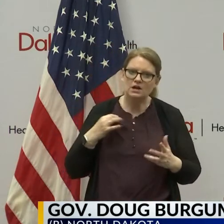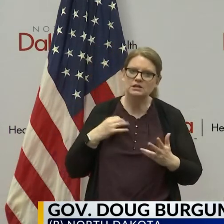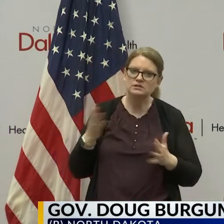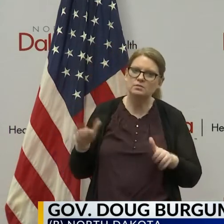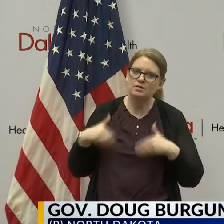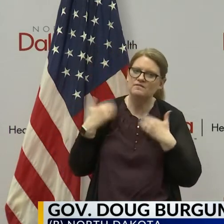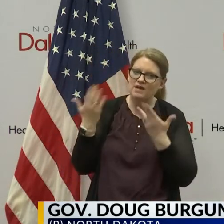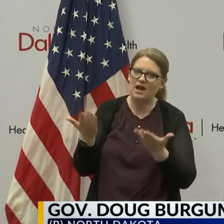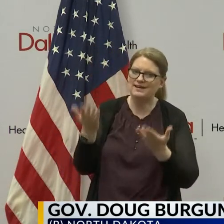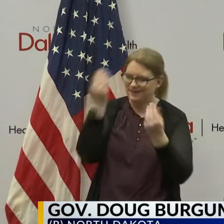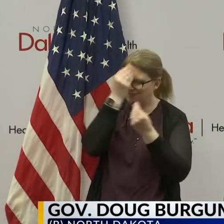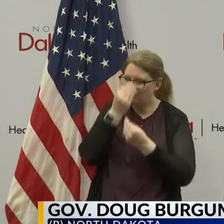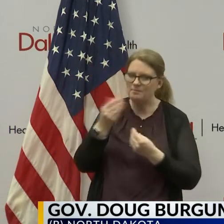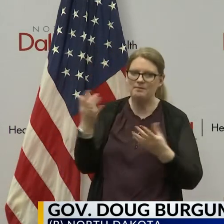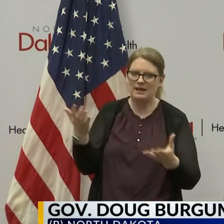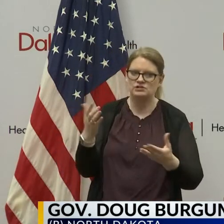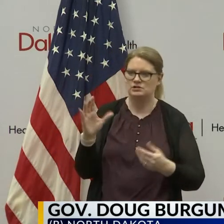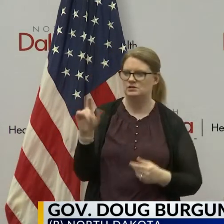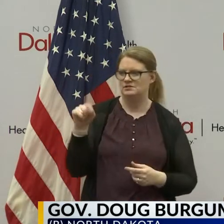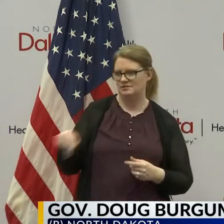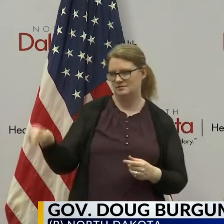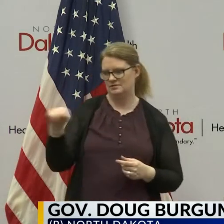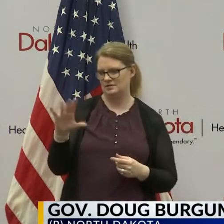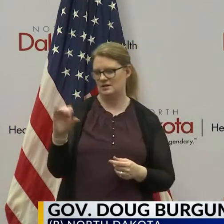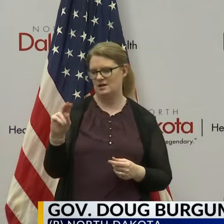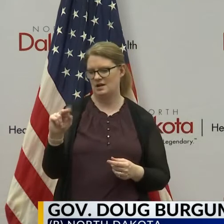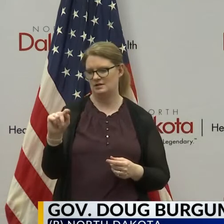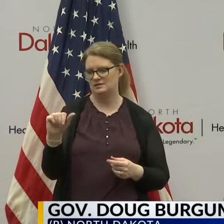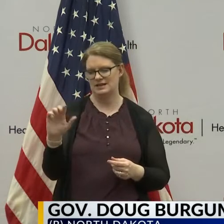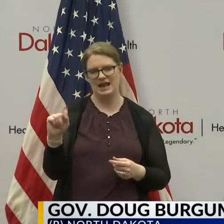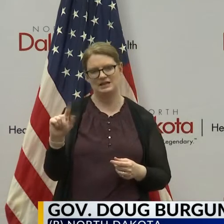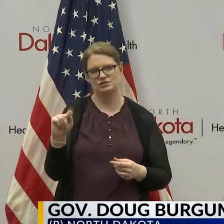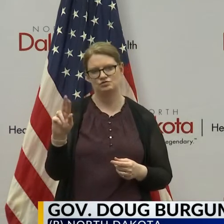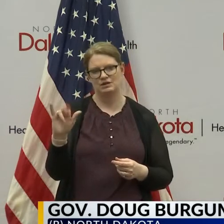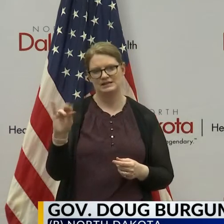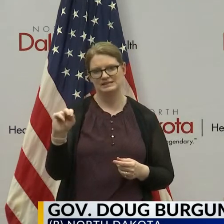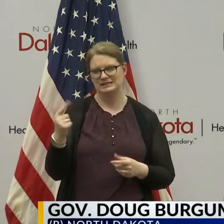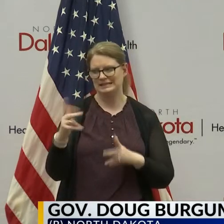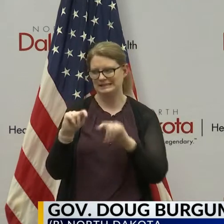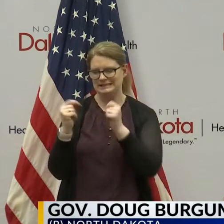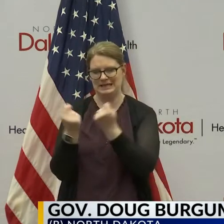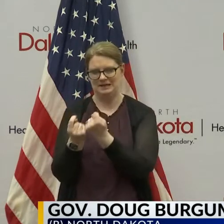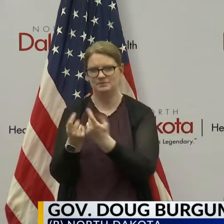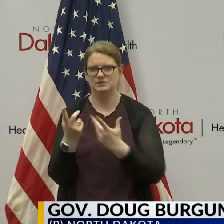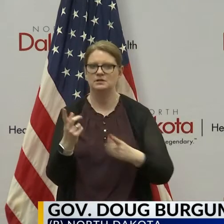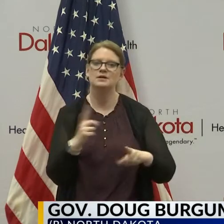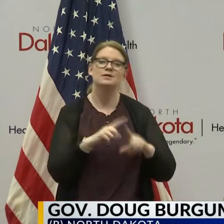CLOSE TO SOMEONE WHO IS POSITIVE AND YOU NEED TO HELP YOU CAN VOLUNTARILY CHOOSE TO PROVIDE THE LOCATION